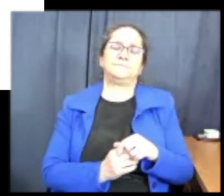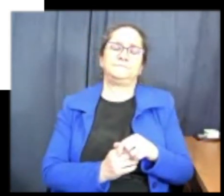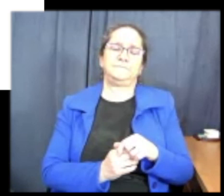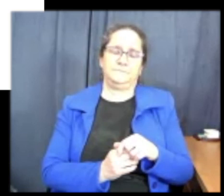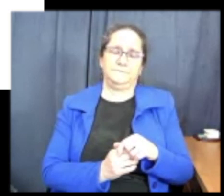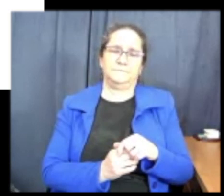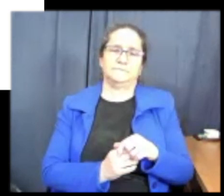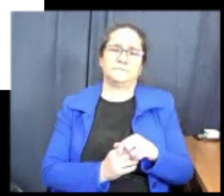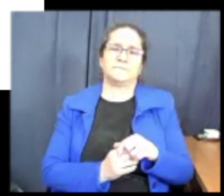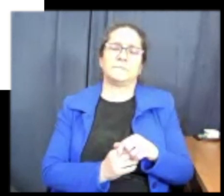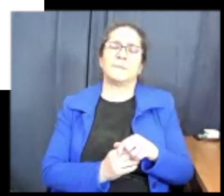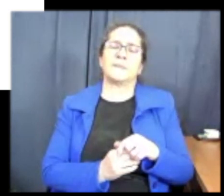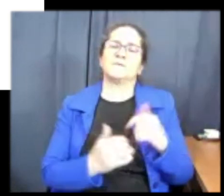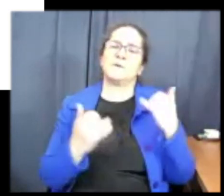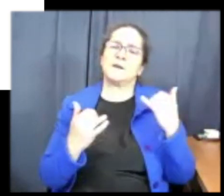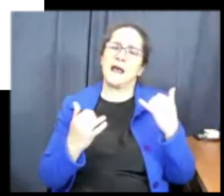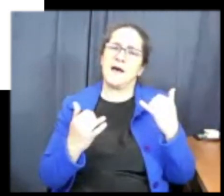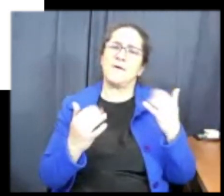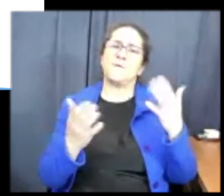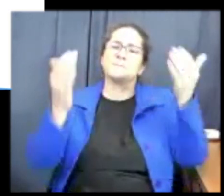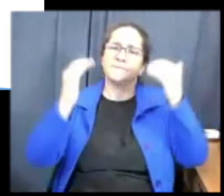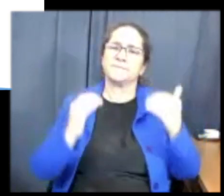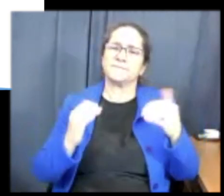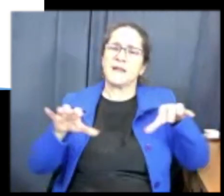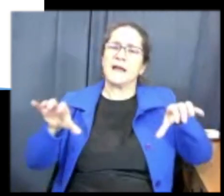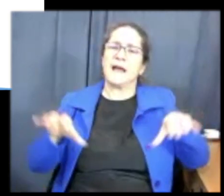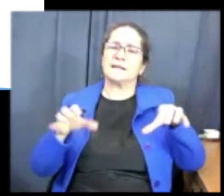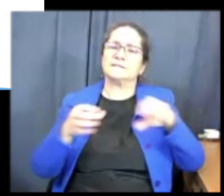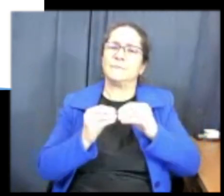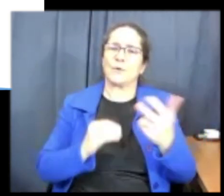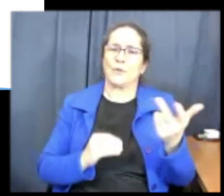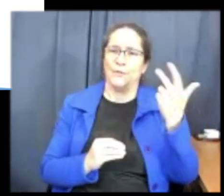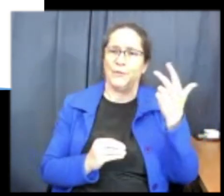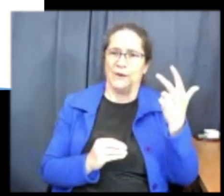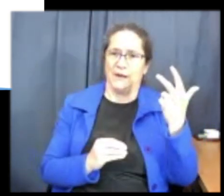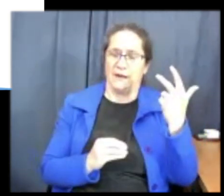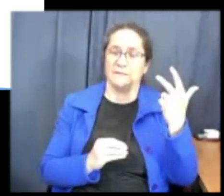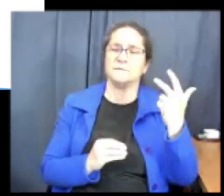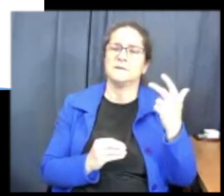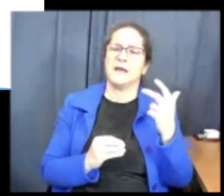So let's get into action step #3 where we're actually kind of digging into this great data